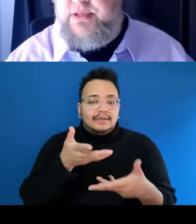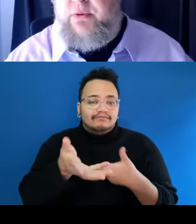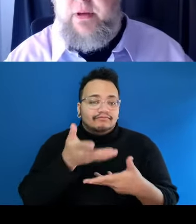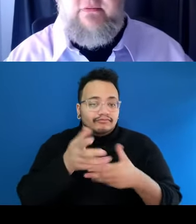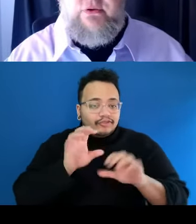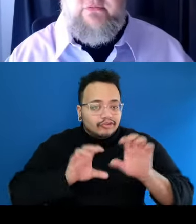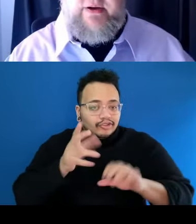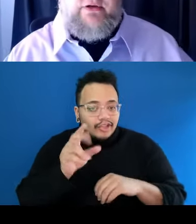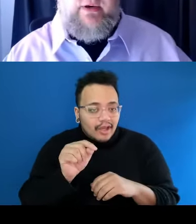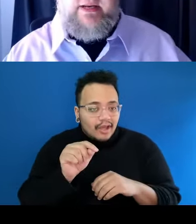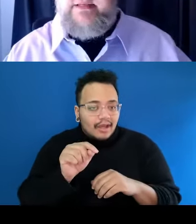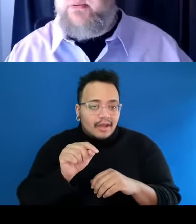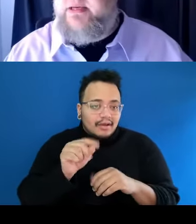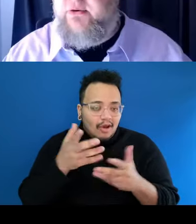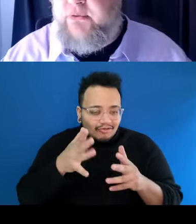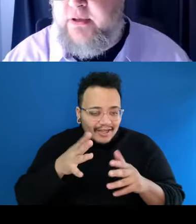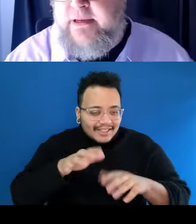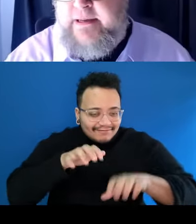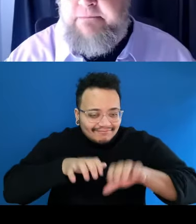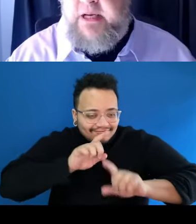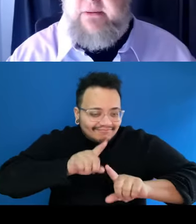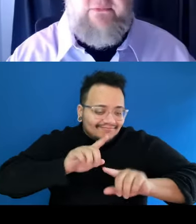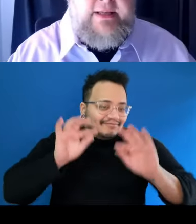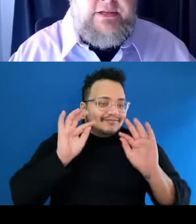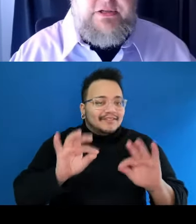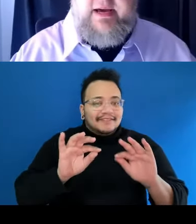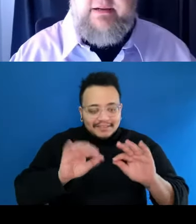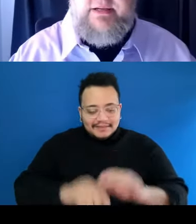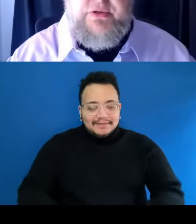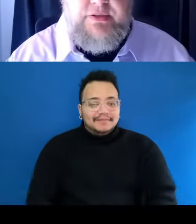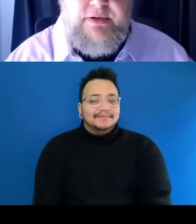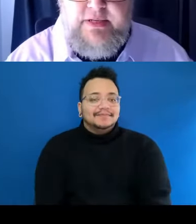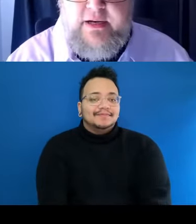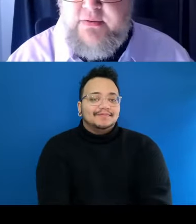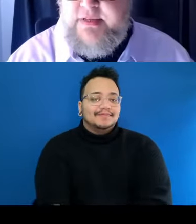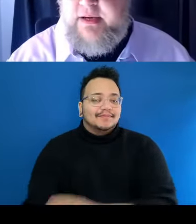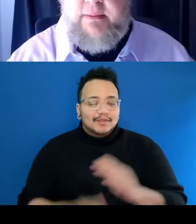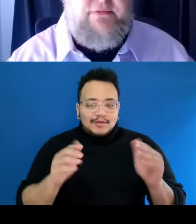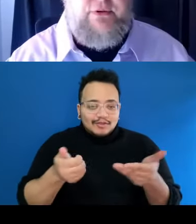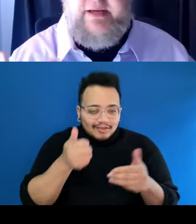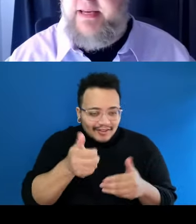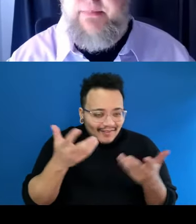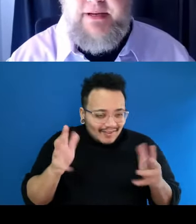which so many of you have found already. So, thank you for finding the chat, introducing yourselves if you'd like to keep